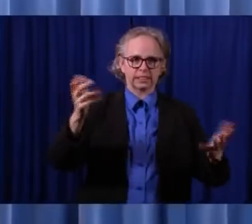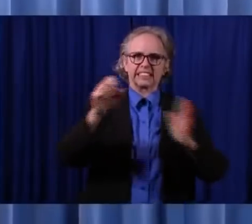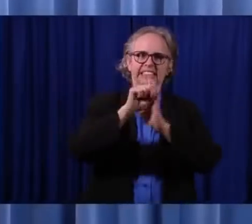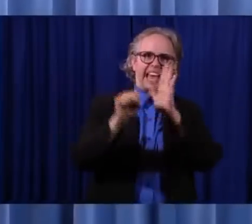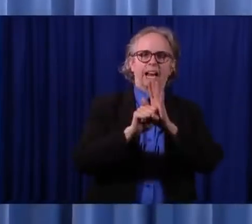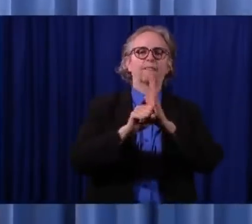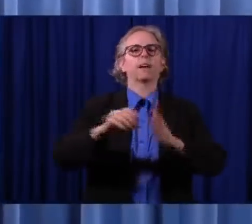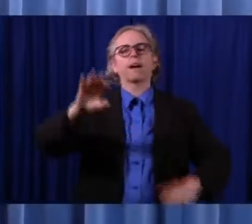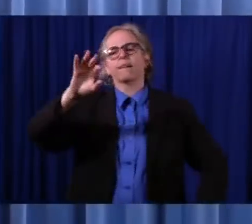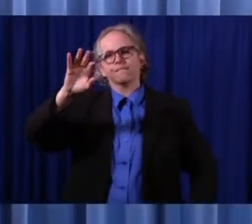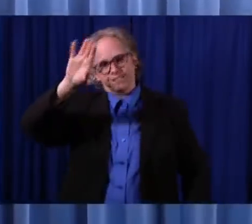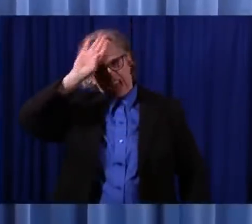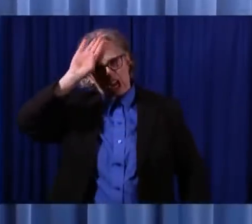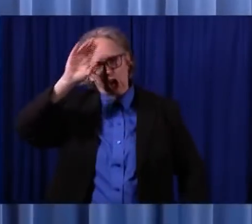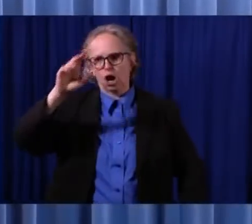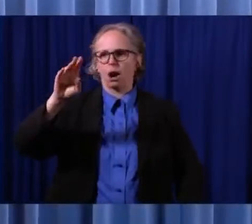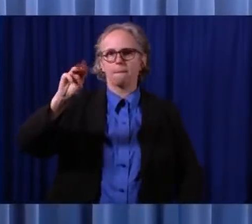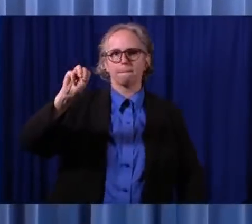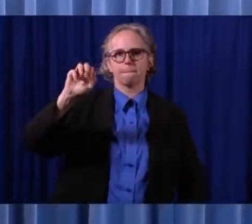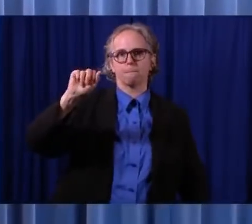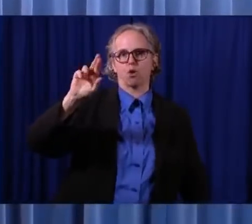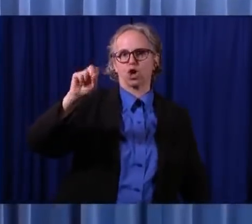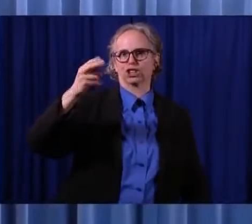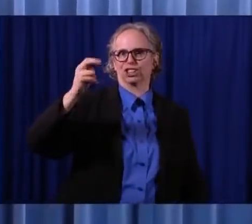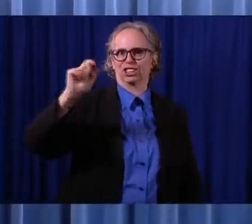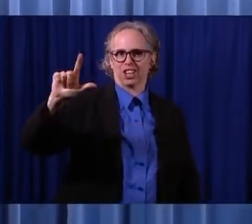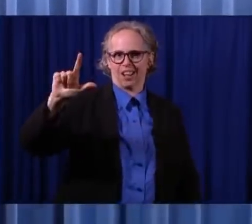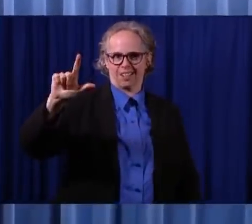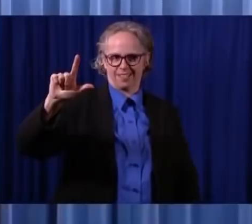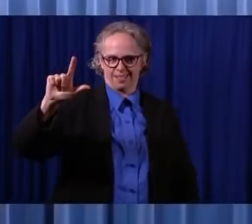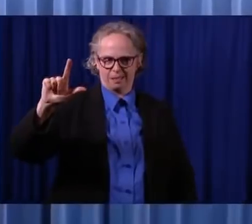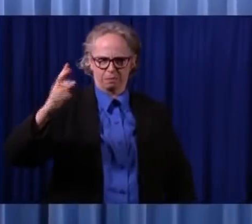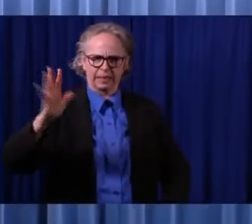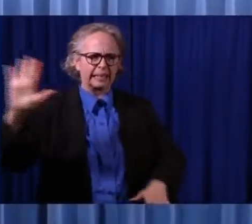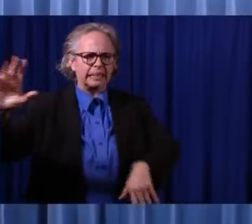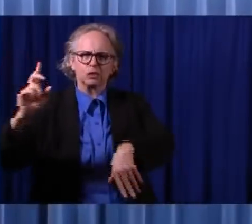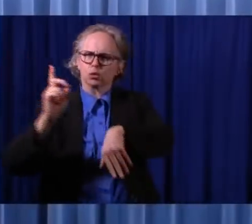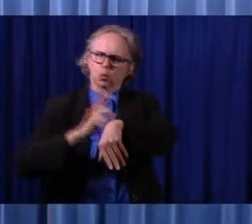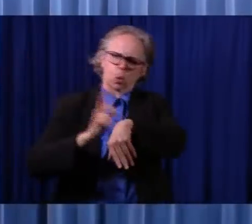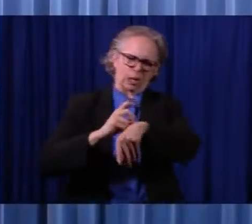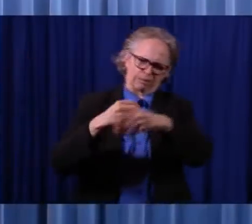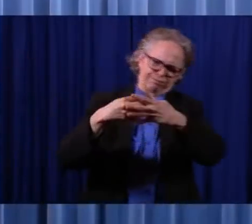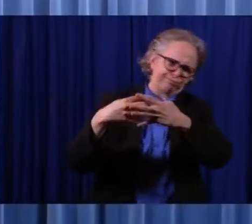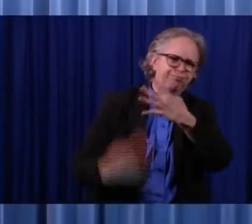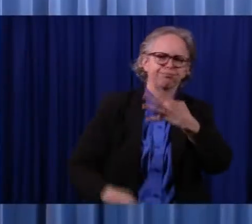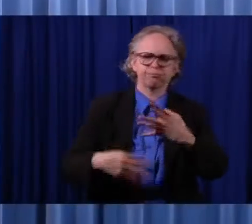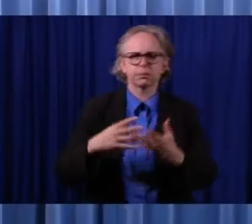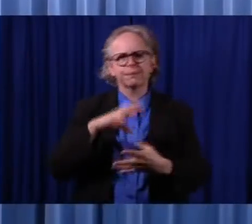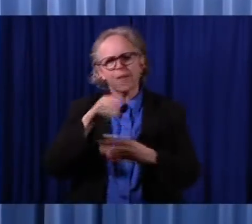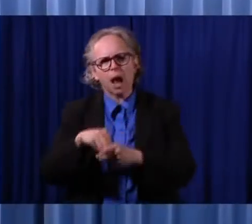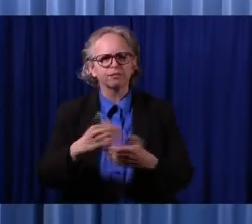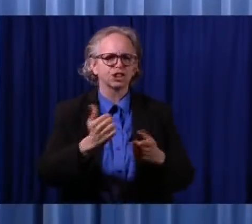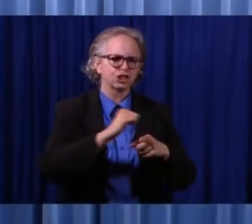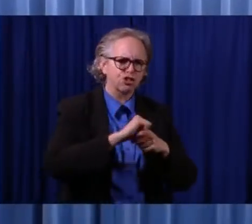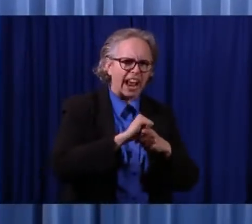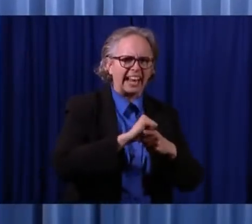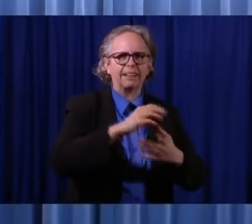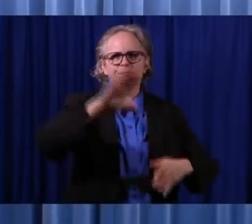FIRE MARSHALL WHEN HE ASSUMES HIS DUTY ON MONDAY. THE STATE FIRE MARSHAL IS CHARGED WITH MANY DUTIES,